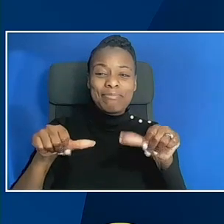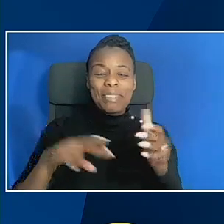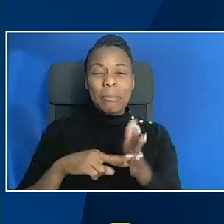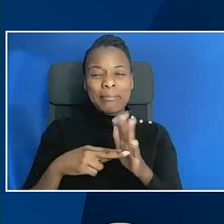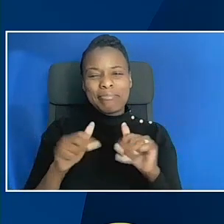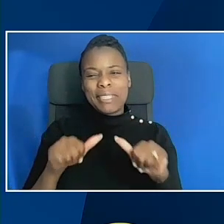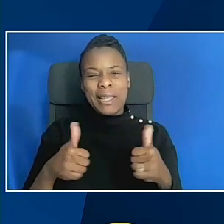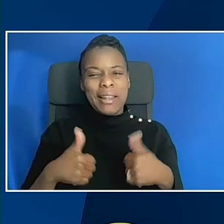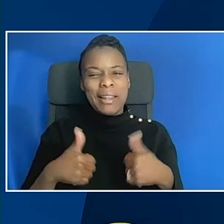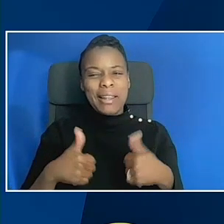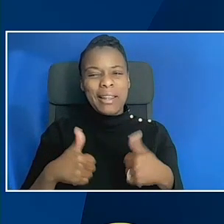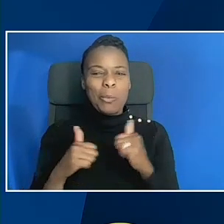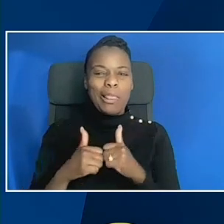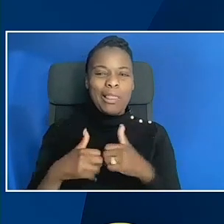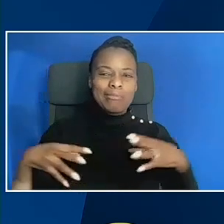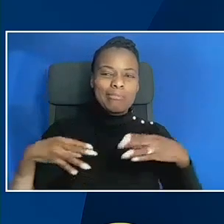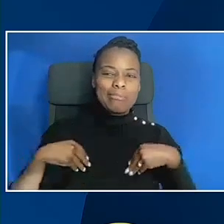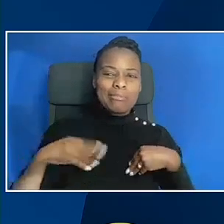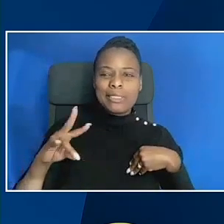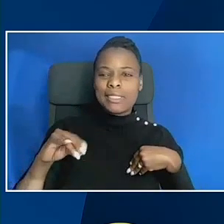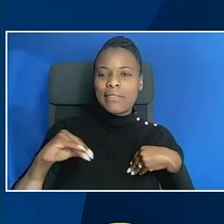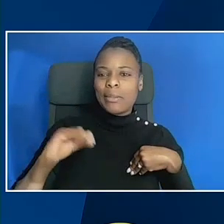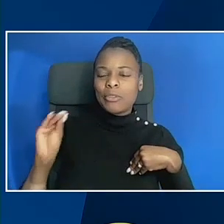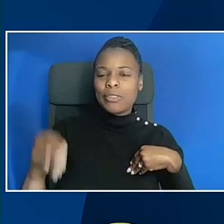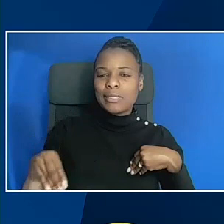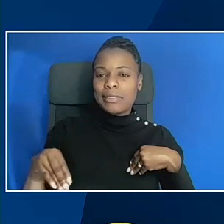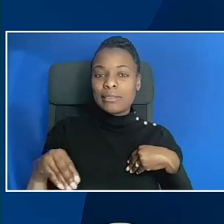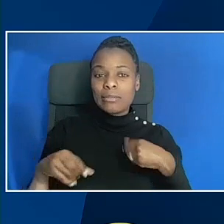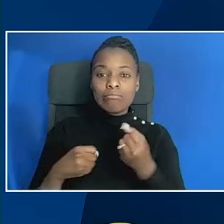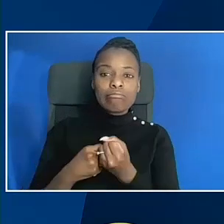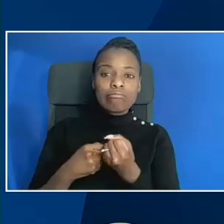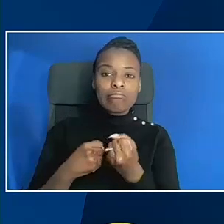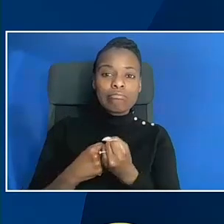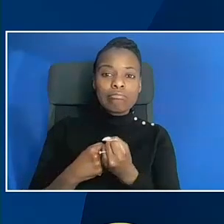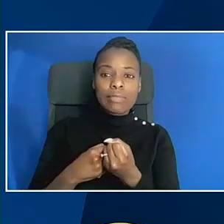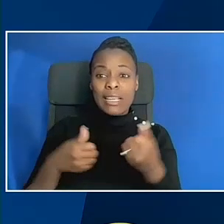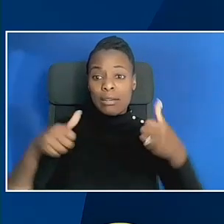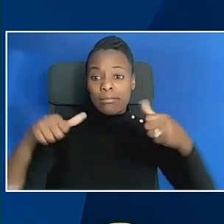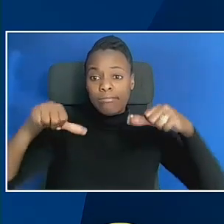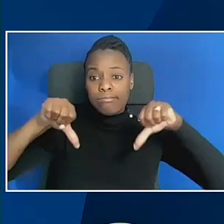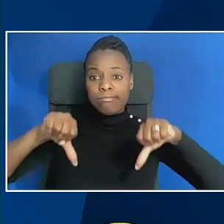70% and can support it and if the thumb is down, that means you don't support it but